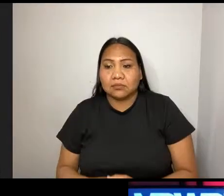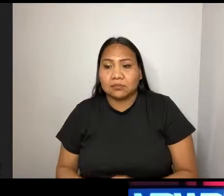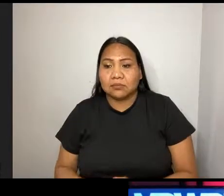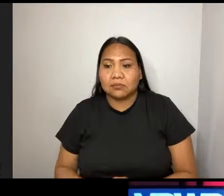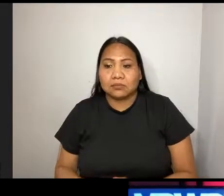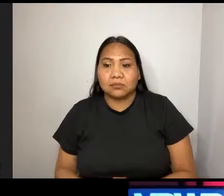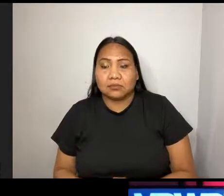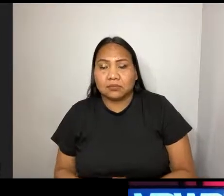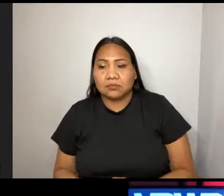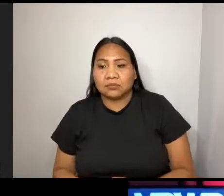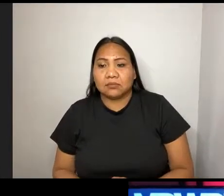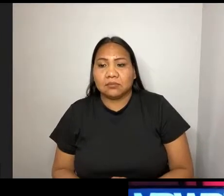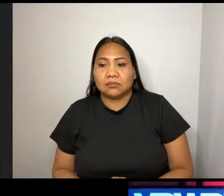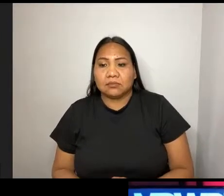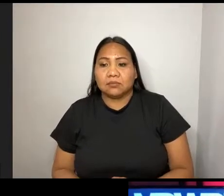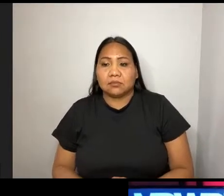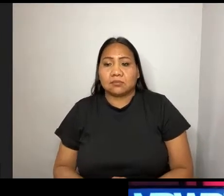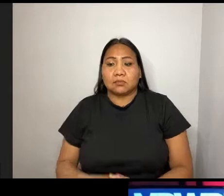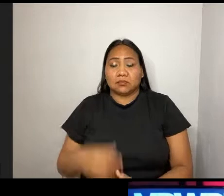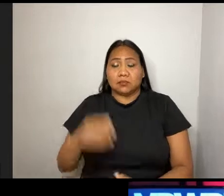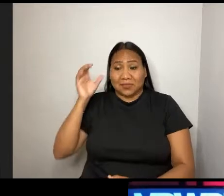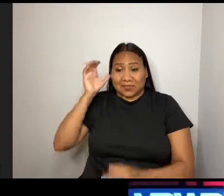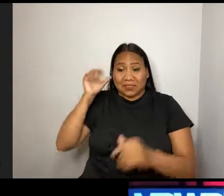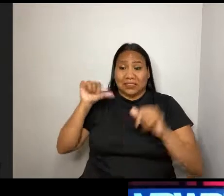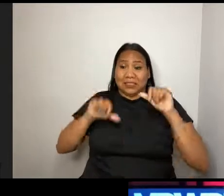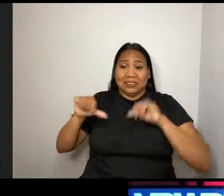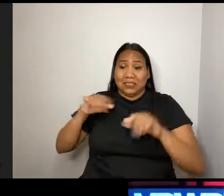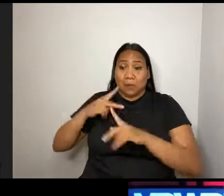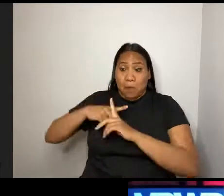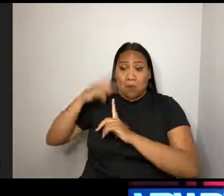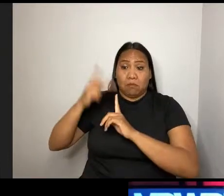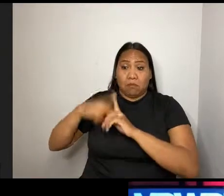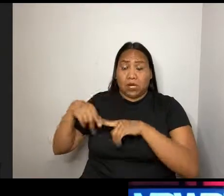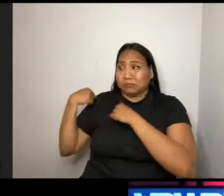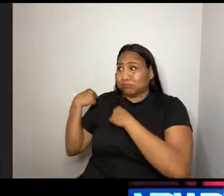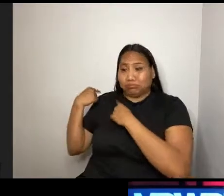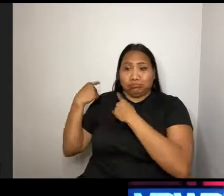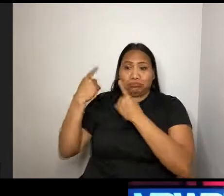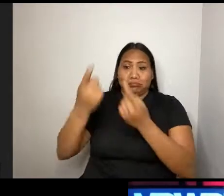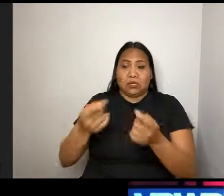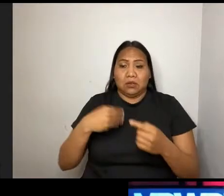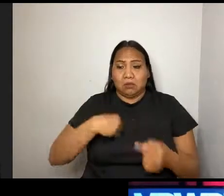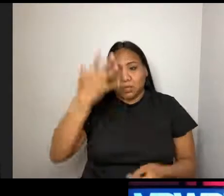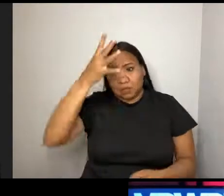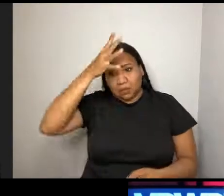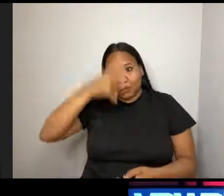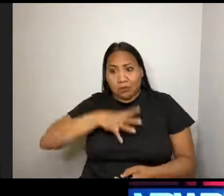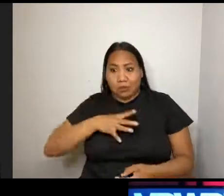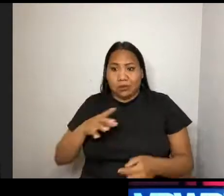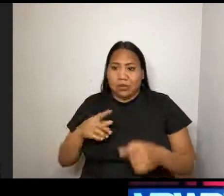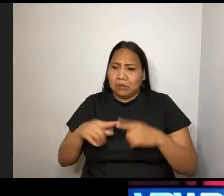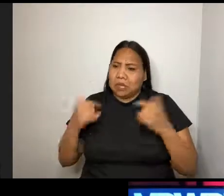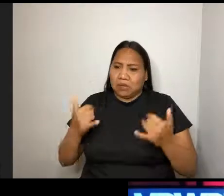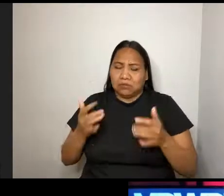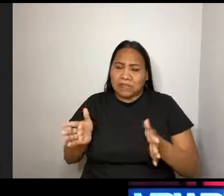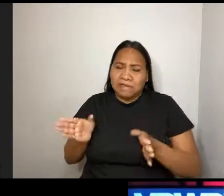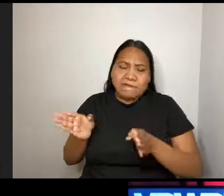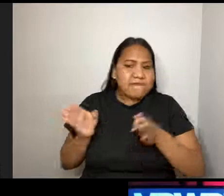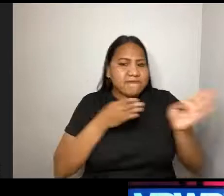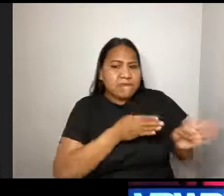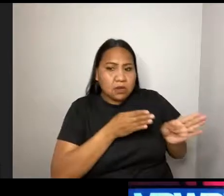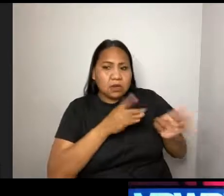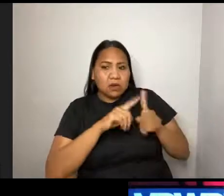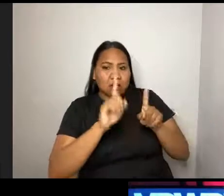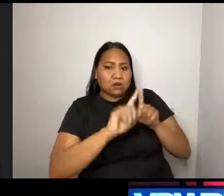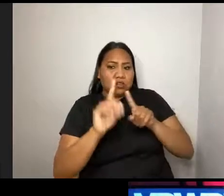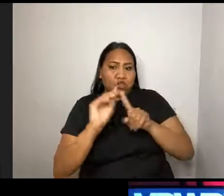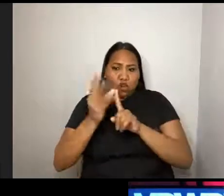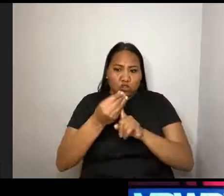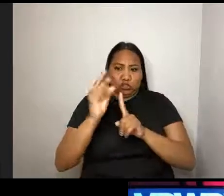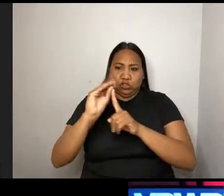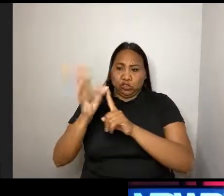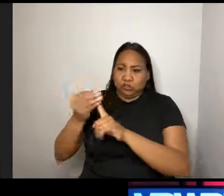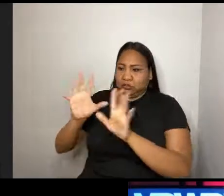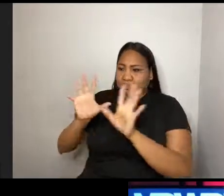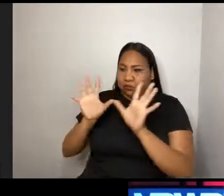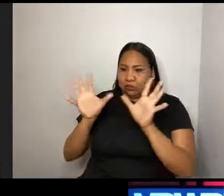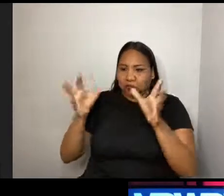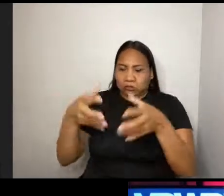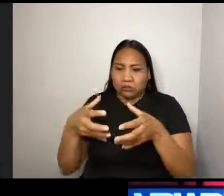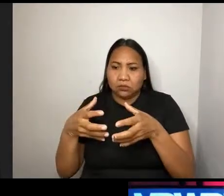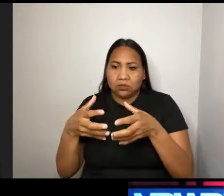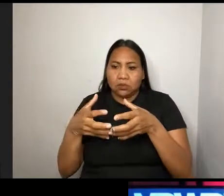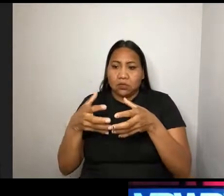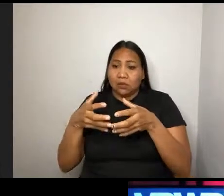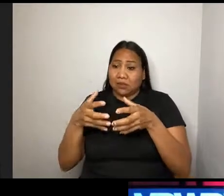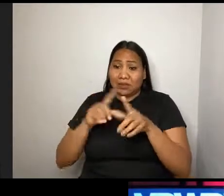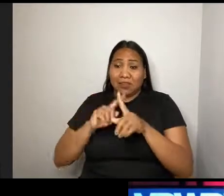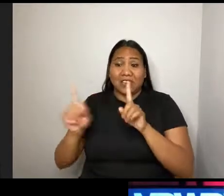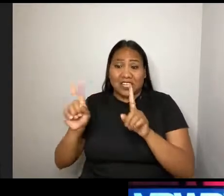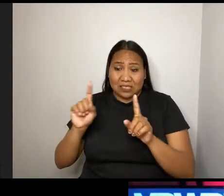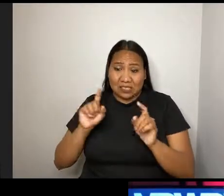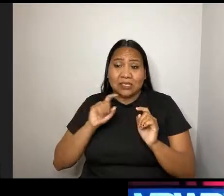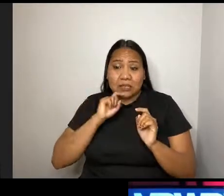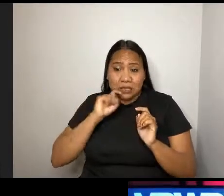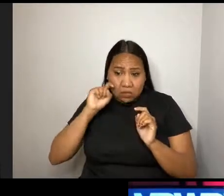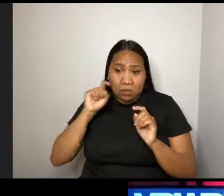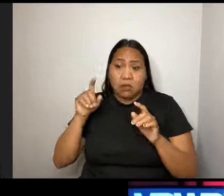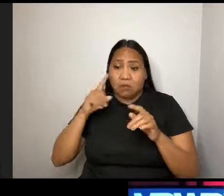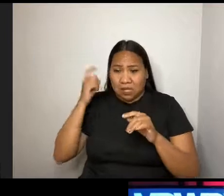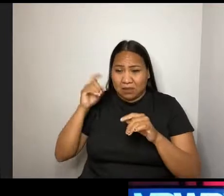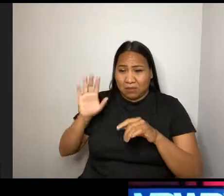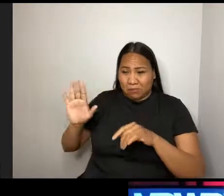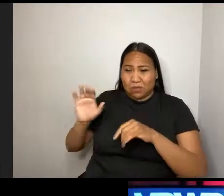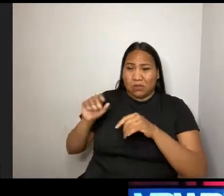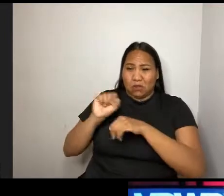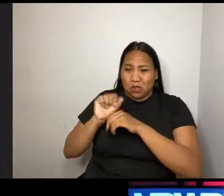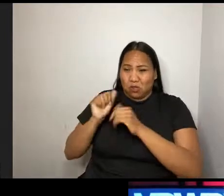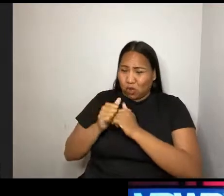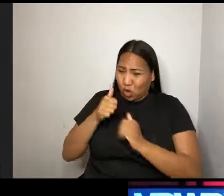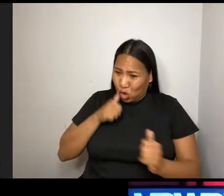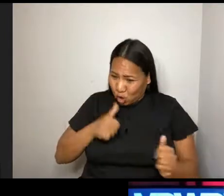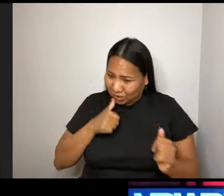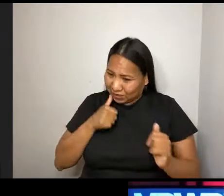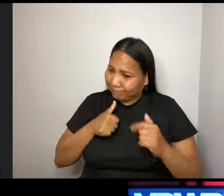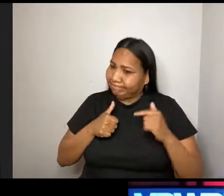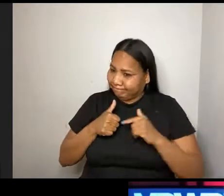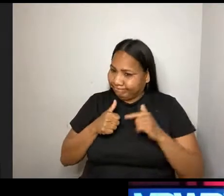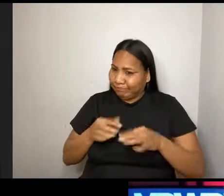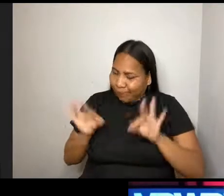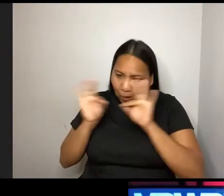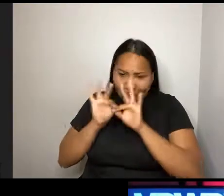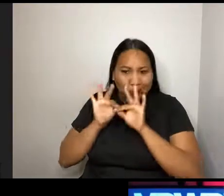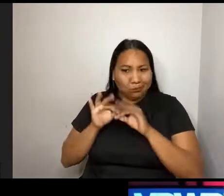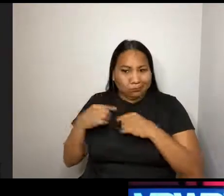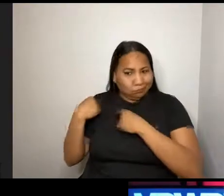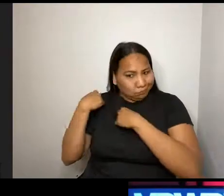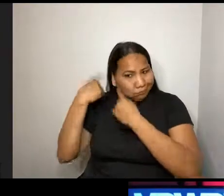programs specifically on a gender perspective and lens and from a cultural lens. This is kind of the